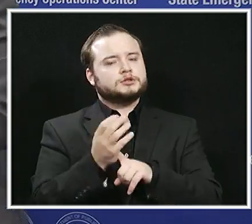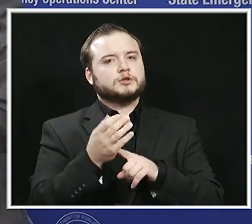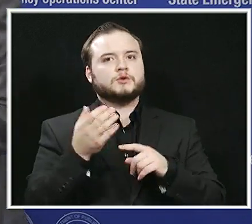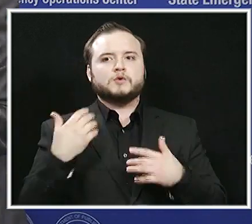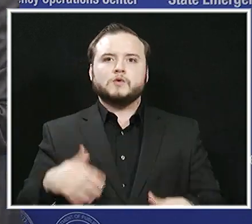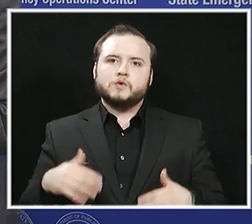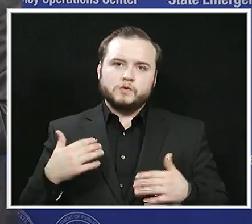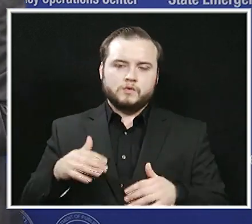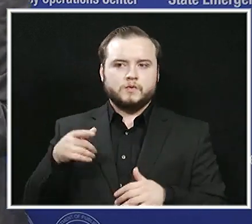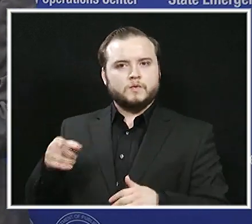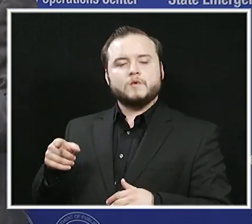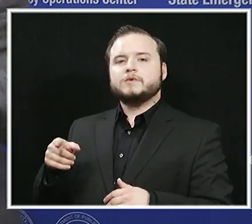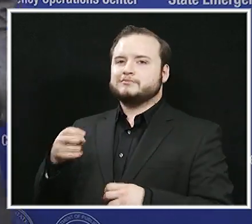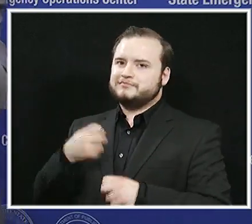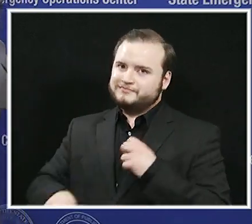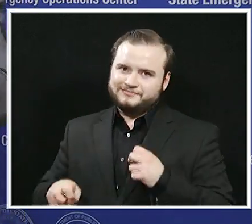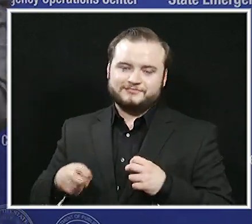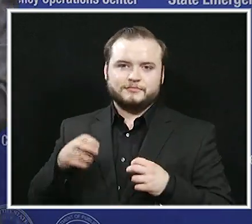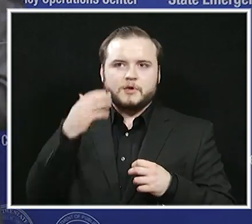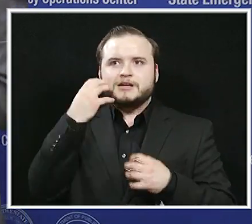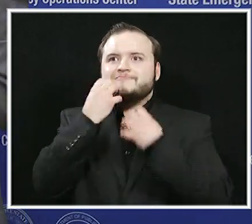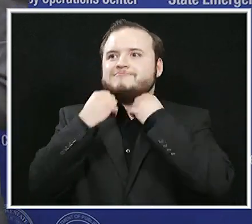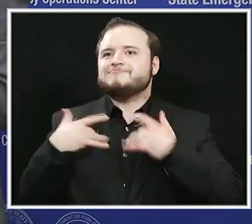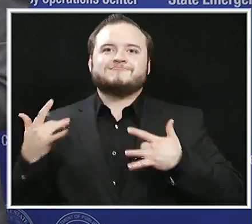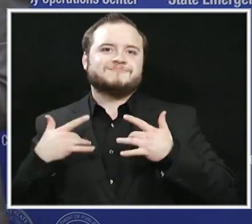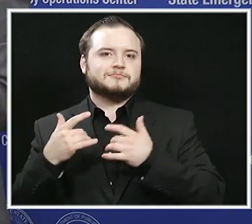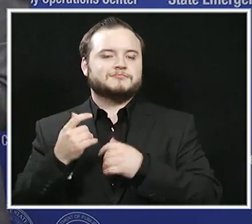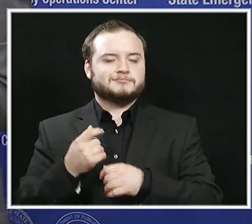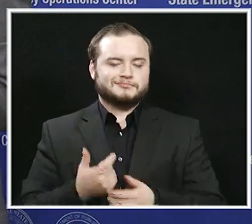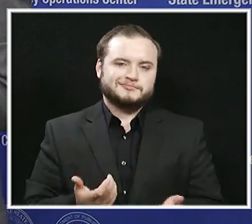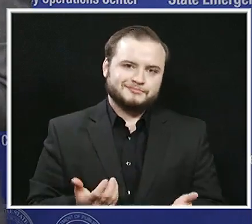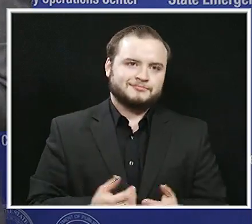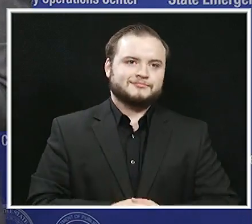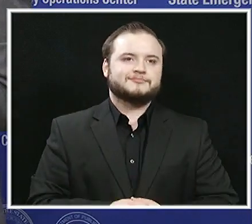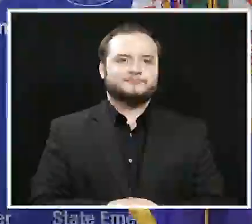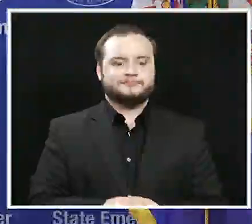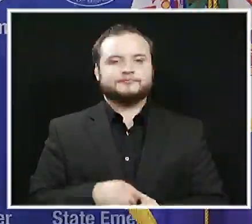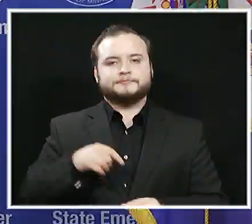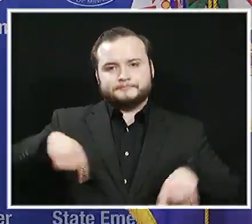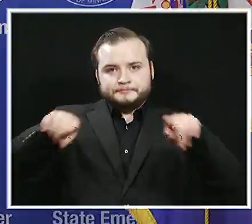think we're finding out what we really value and those things are important and they're difficult.